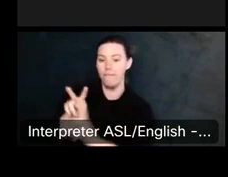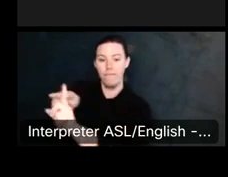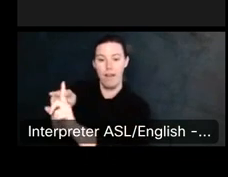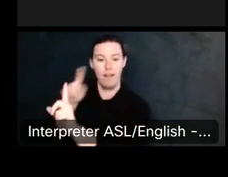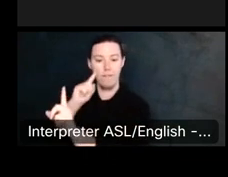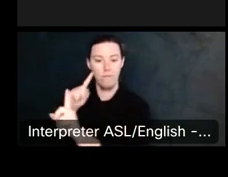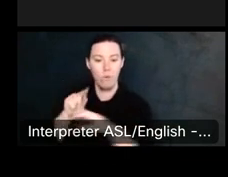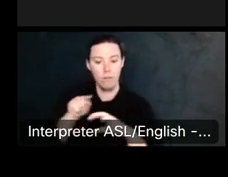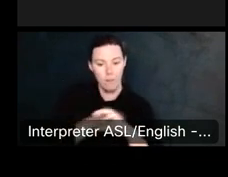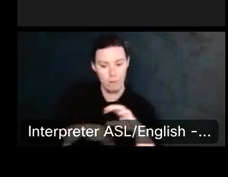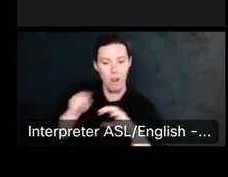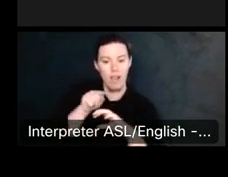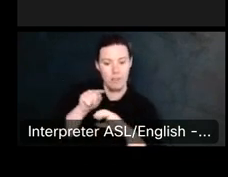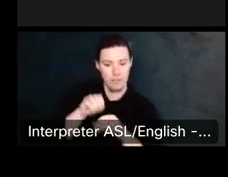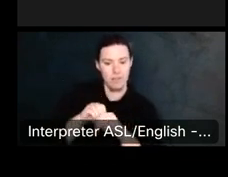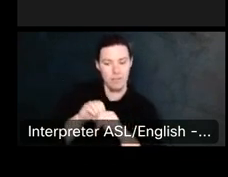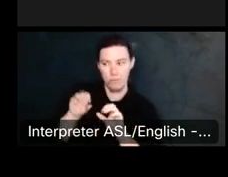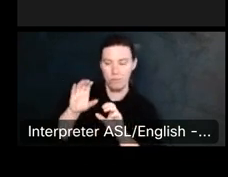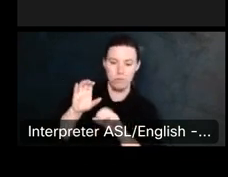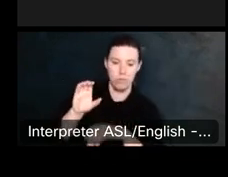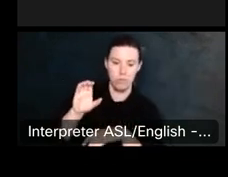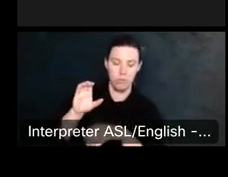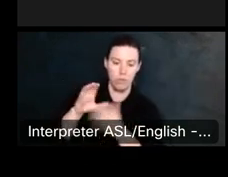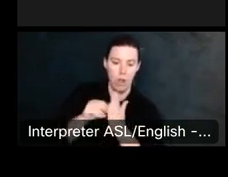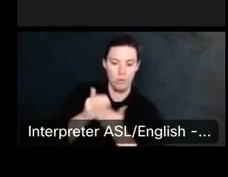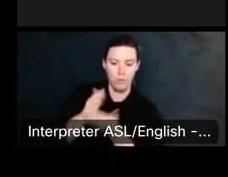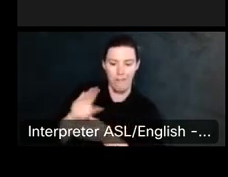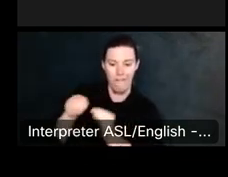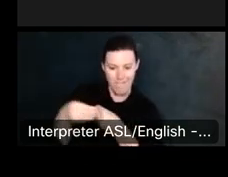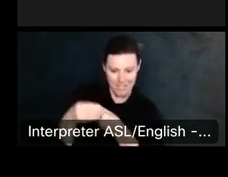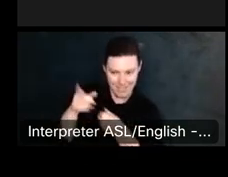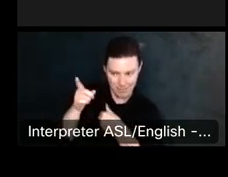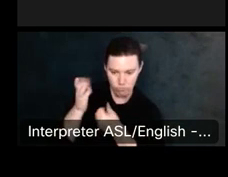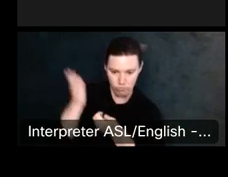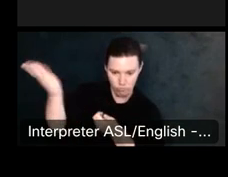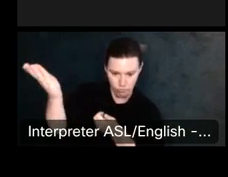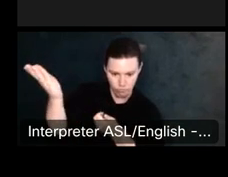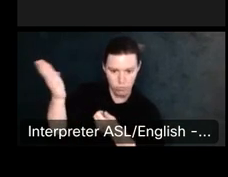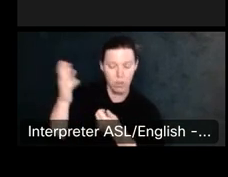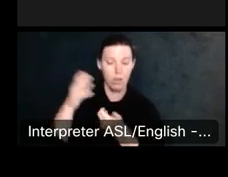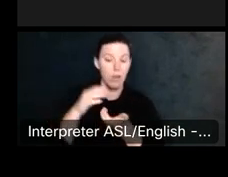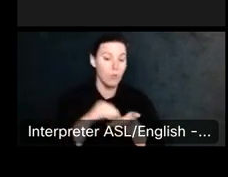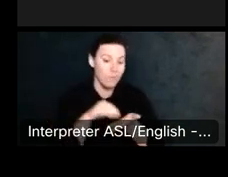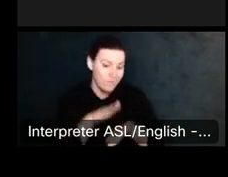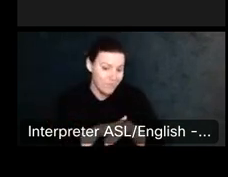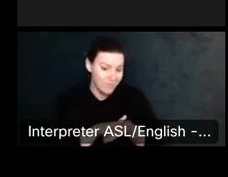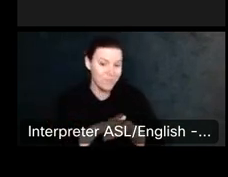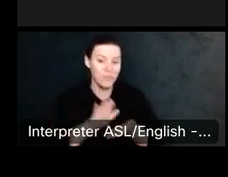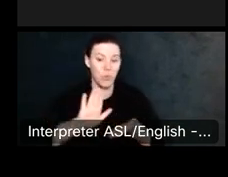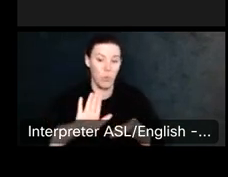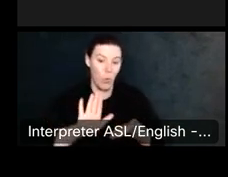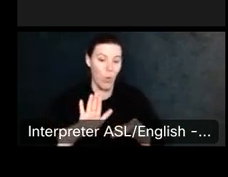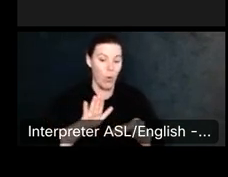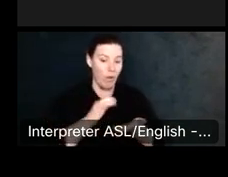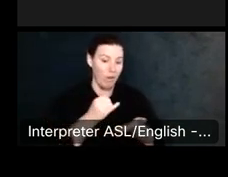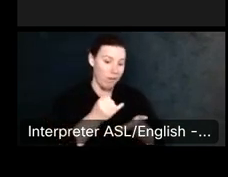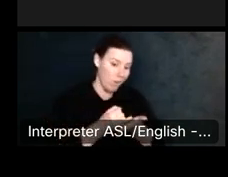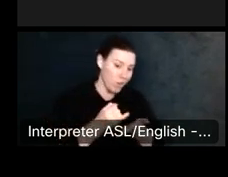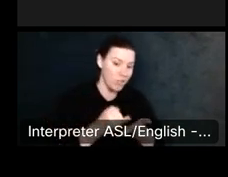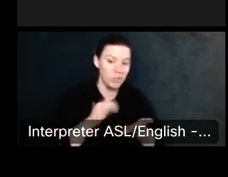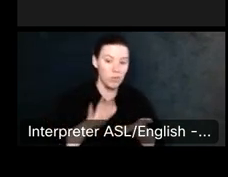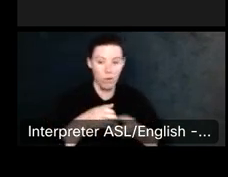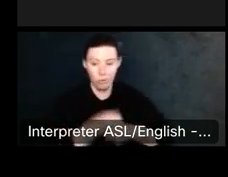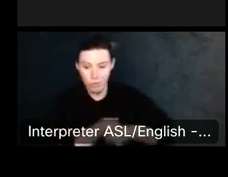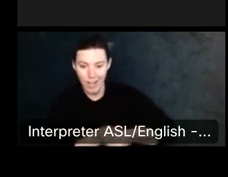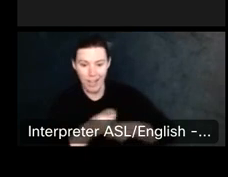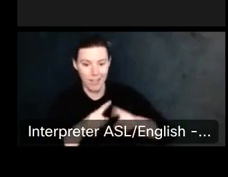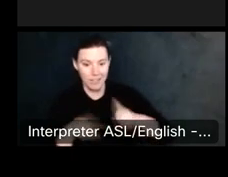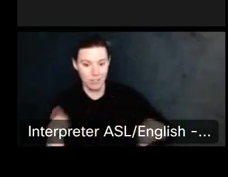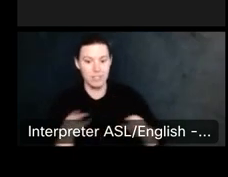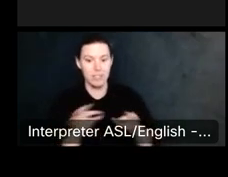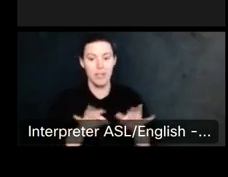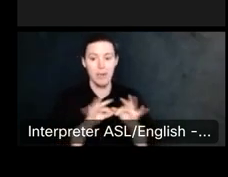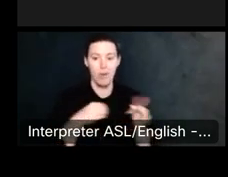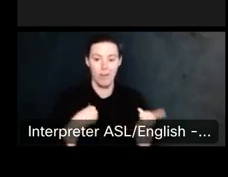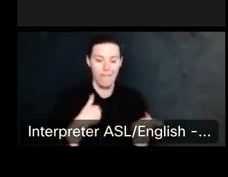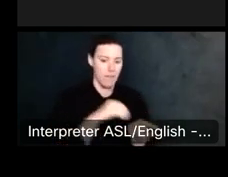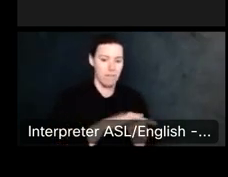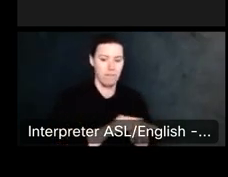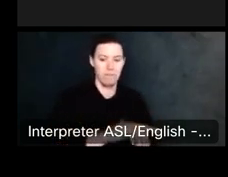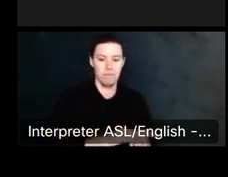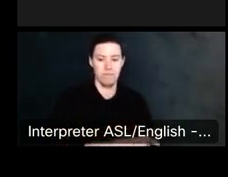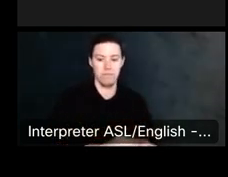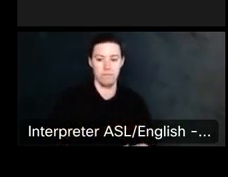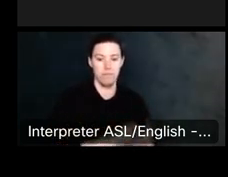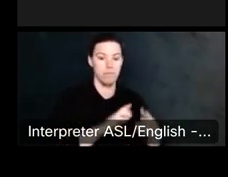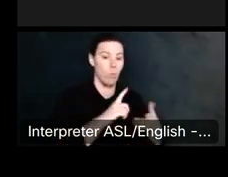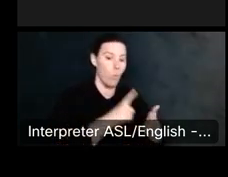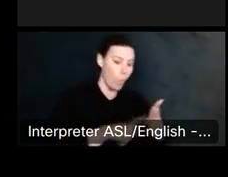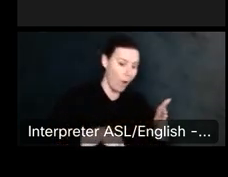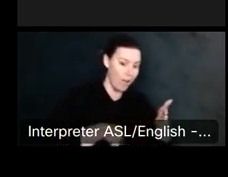Keep records of, um, your creation and when you created it, you know, a video photos that are dated in timed, um, if you want to.